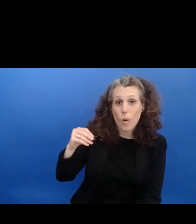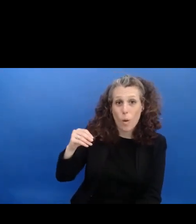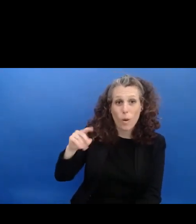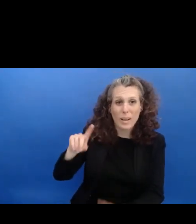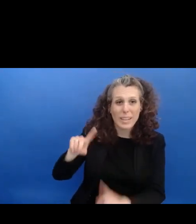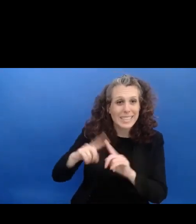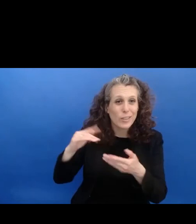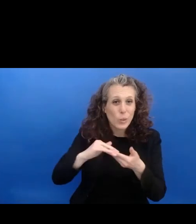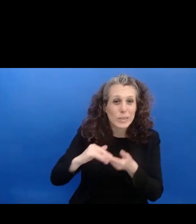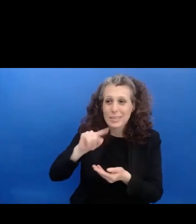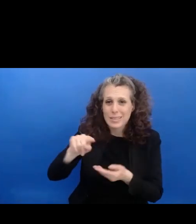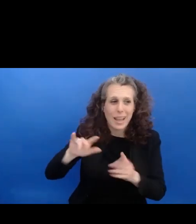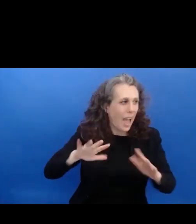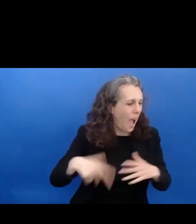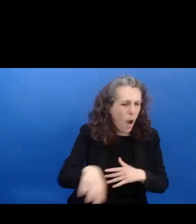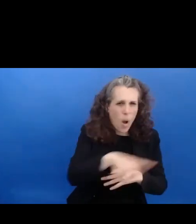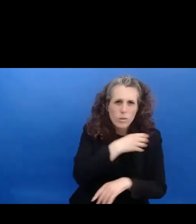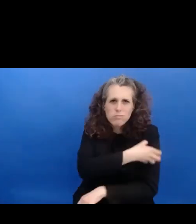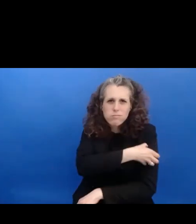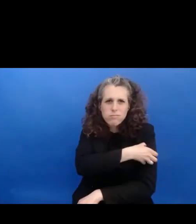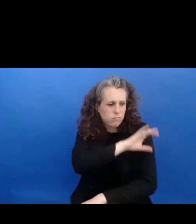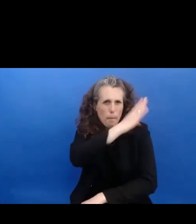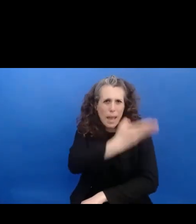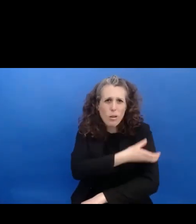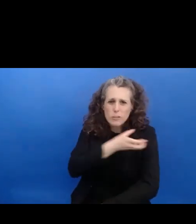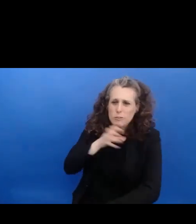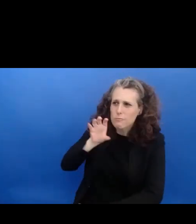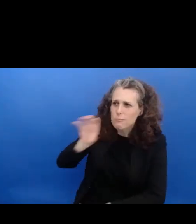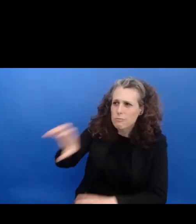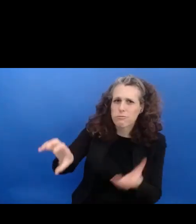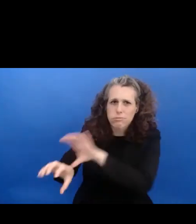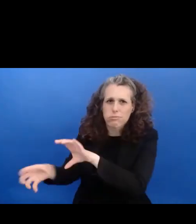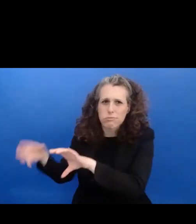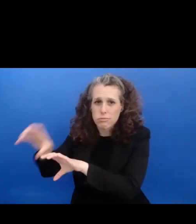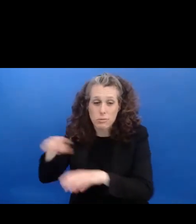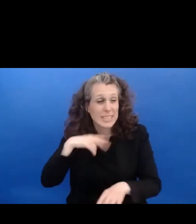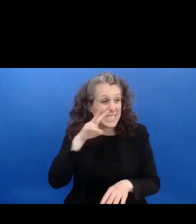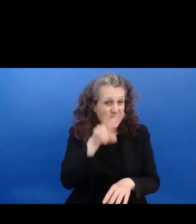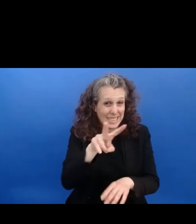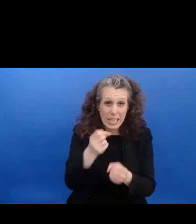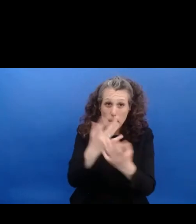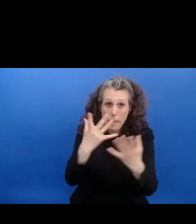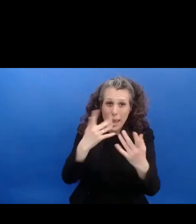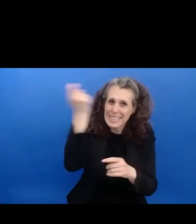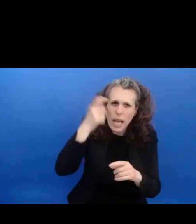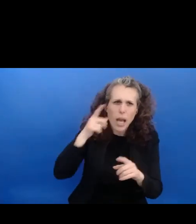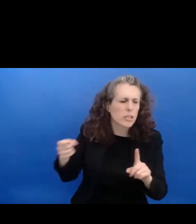we have seen success stories of them um advocating and lobbying for things to happen with their